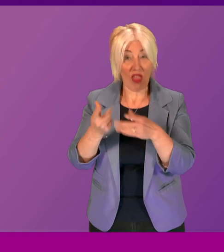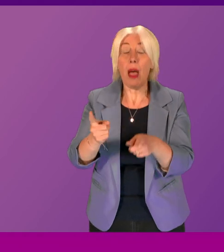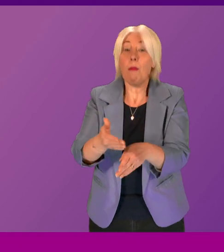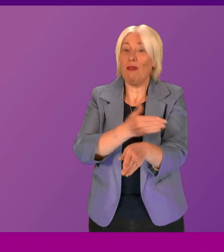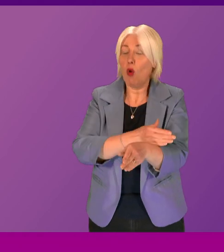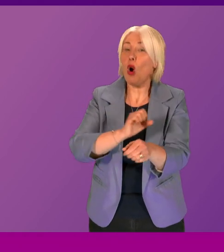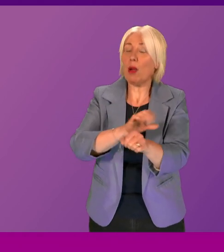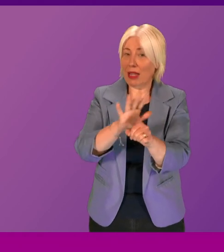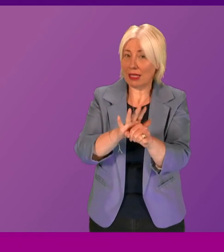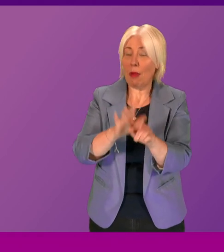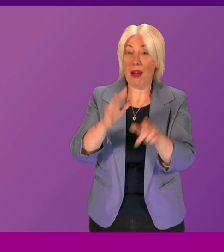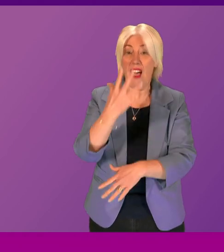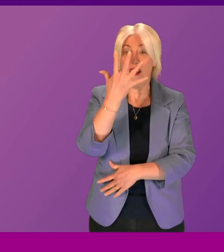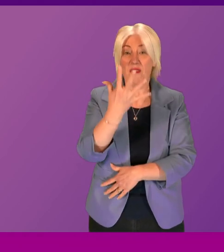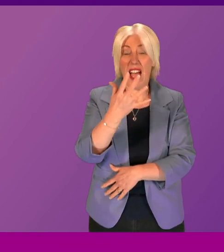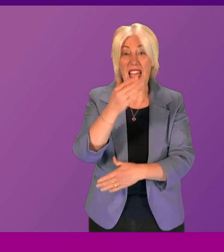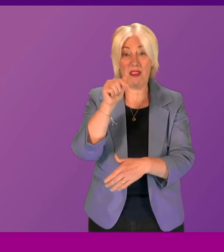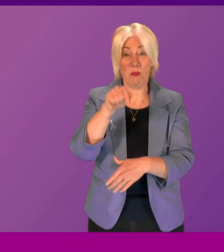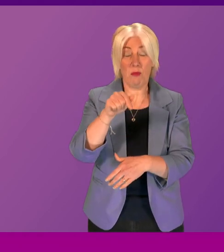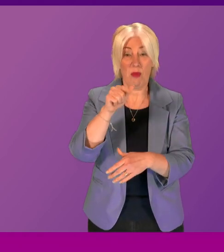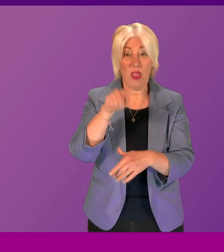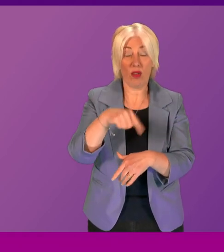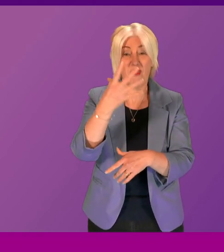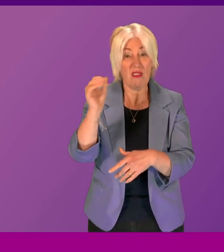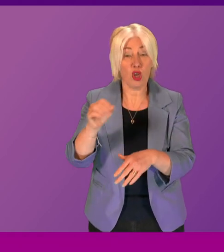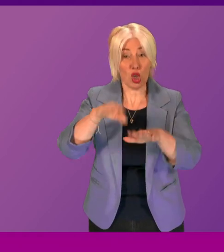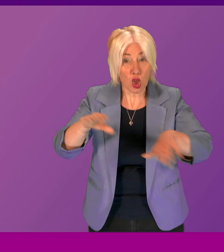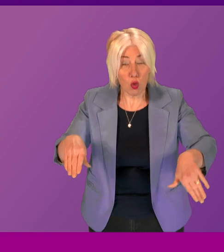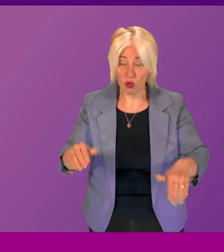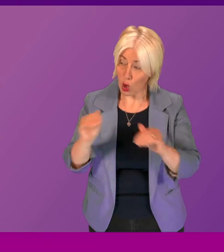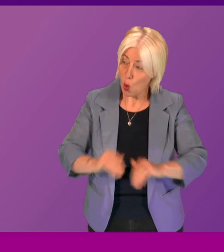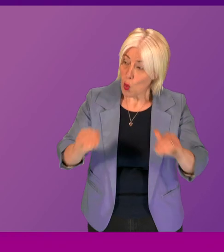Some 5,500 children are waiting to receive mental health treatment.